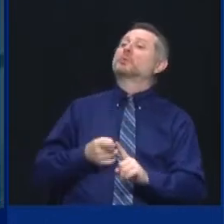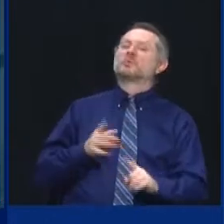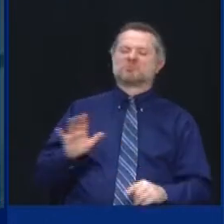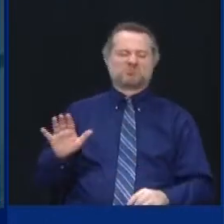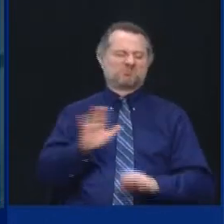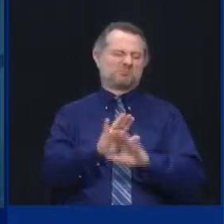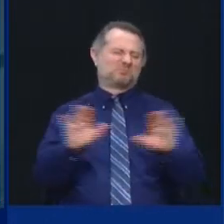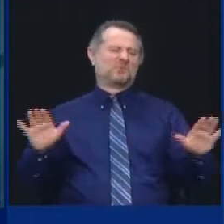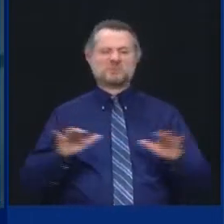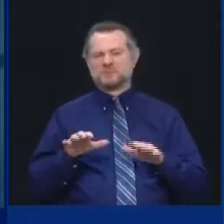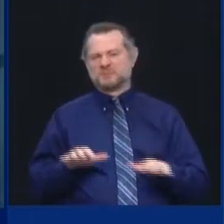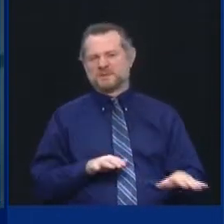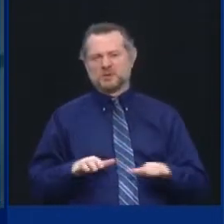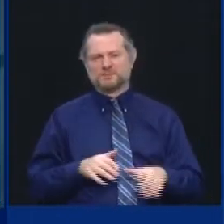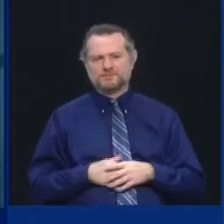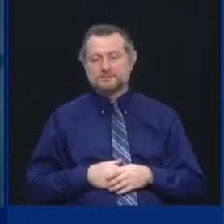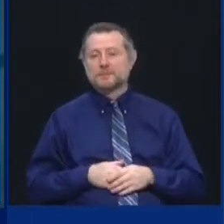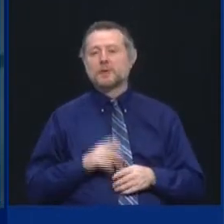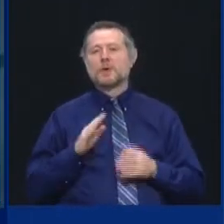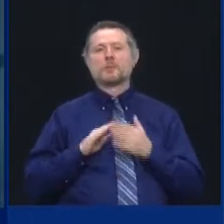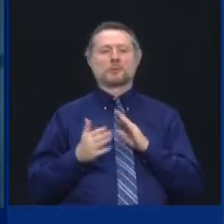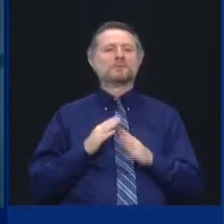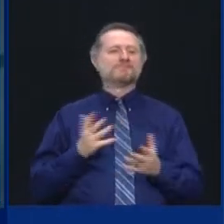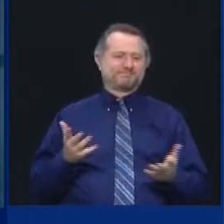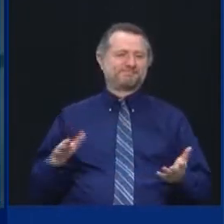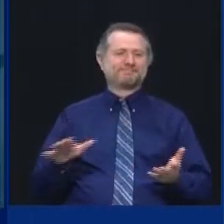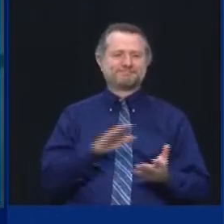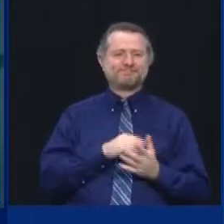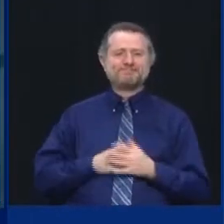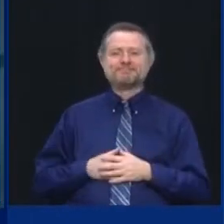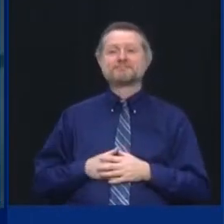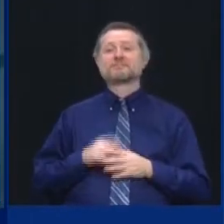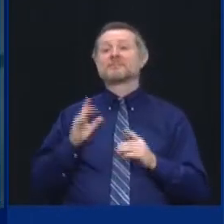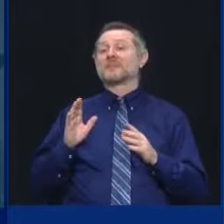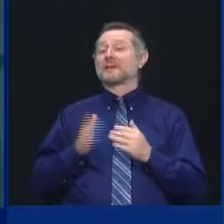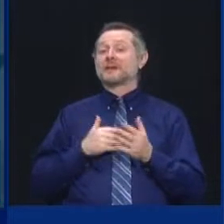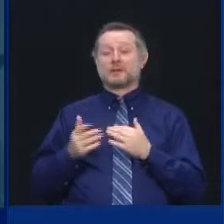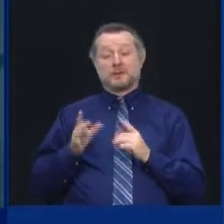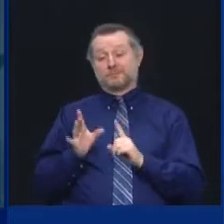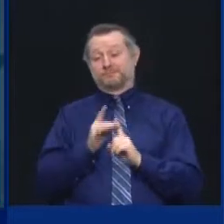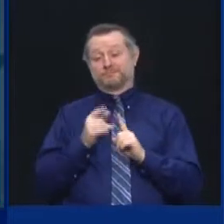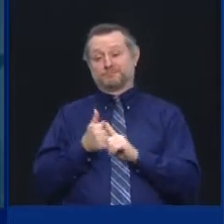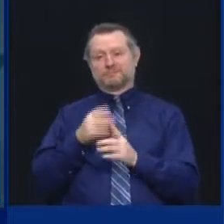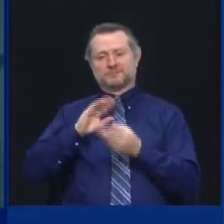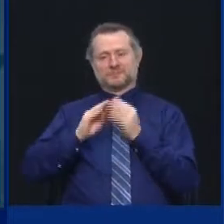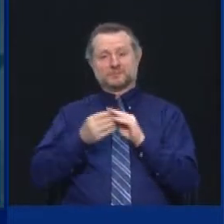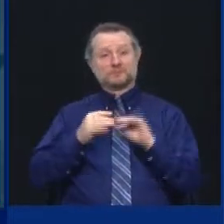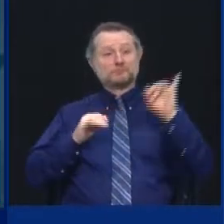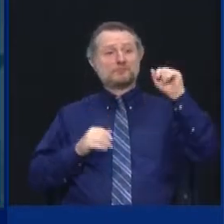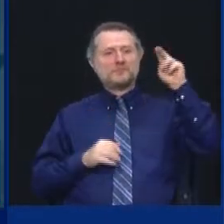LAKES. DENSITY. HOW DO YOU EXPLAIN IT? IT'S A FUNCTION OF INDIVIDUAL